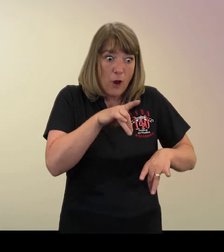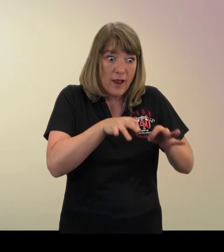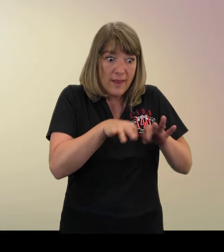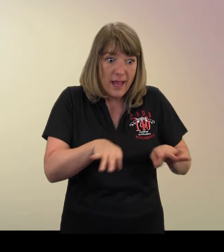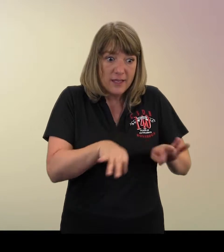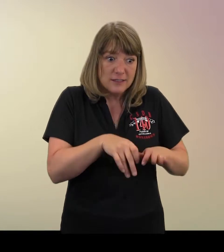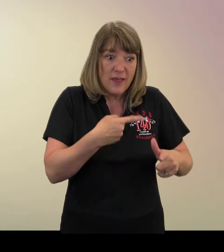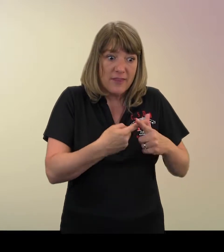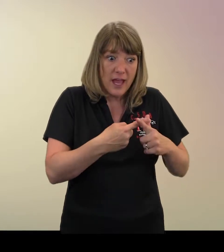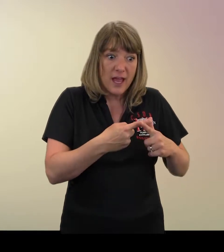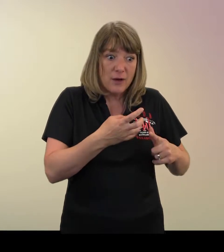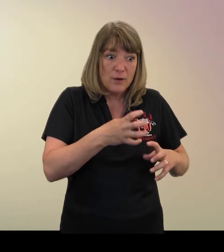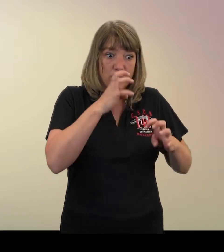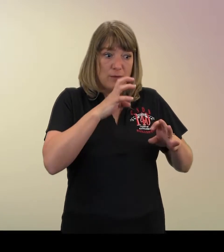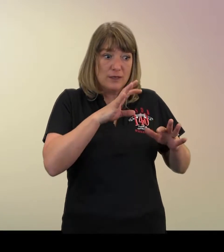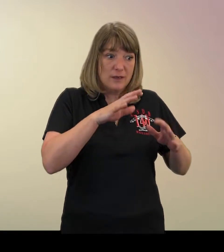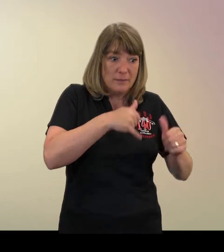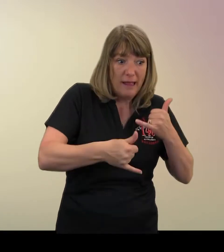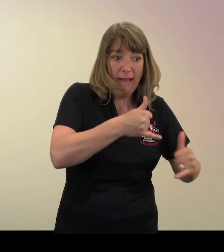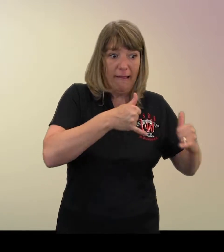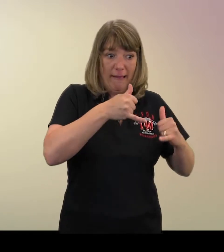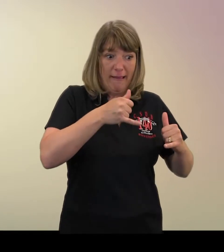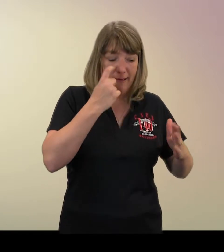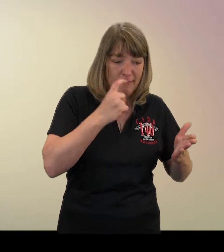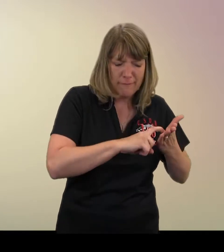you might see some rigidity in their play interactions or